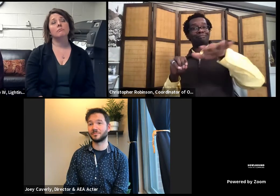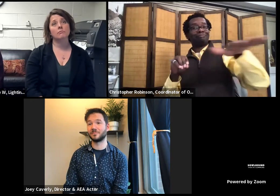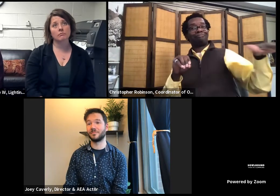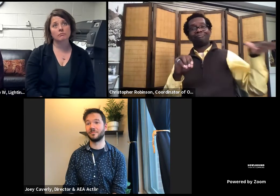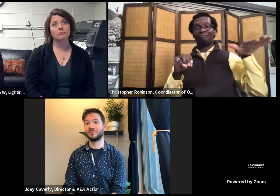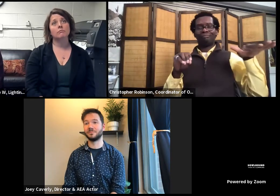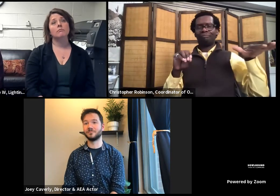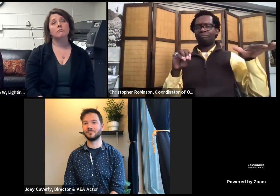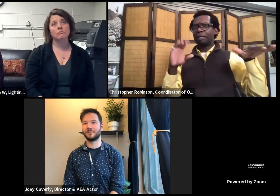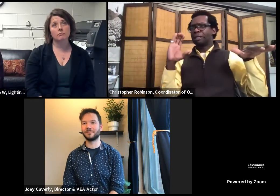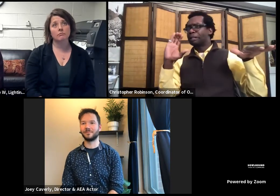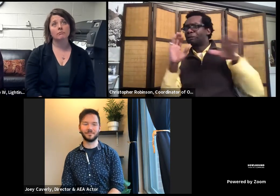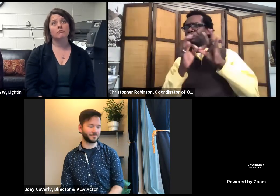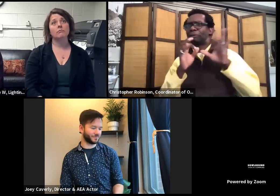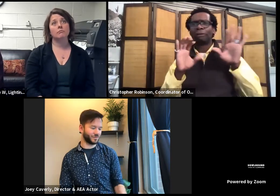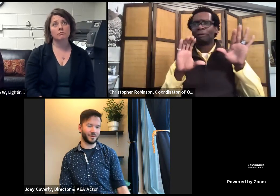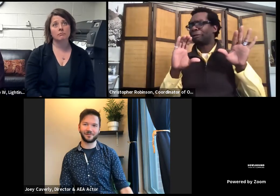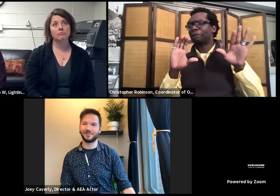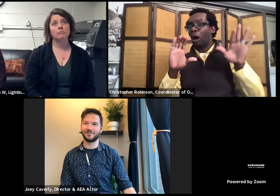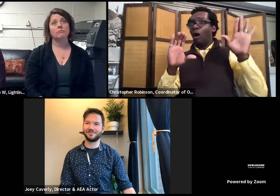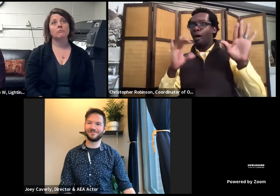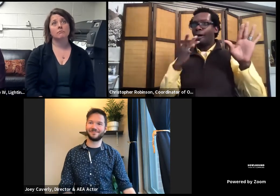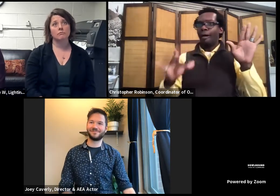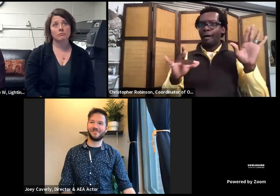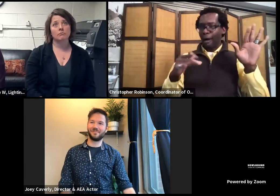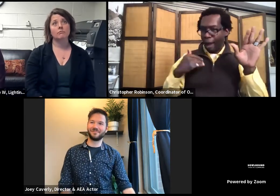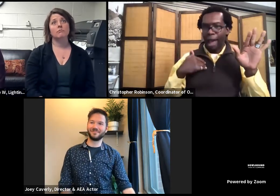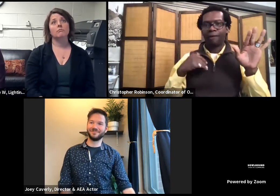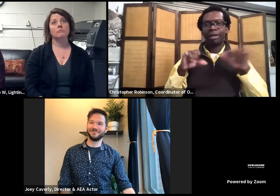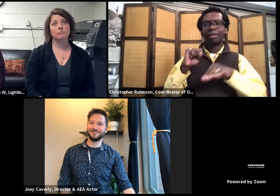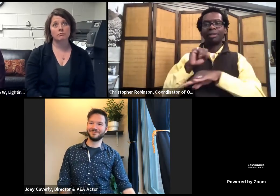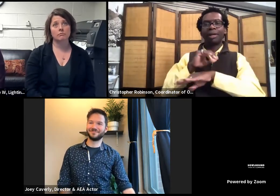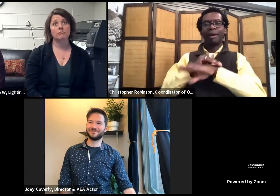So when a theater company's looking for an interpreter,